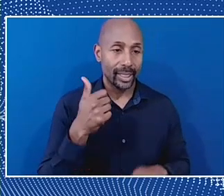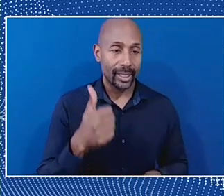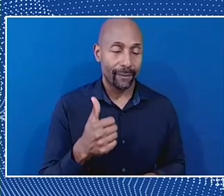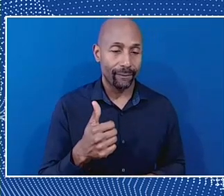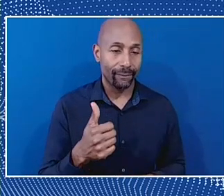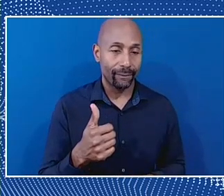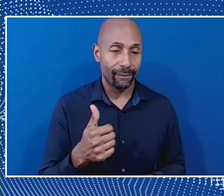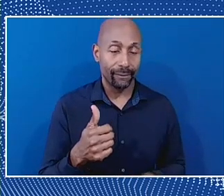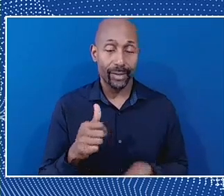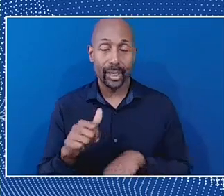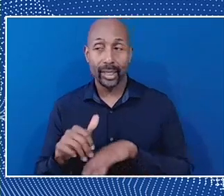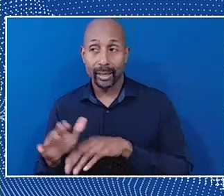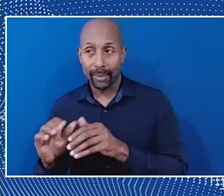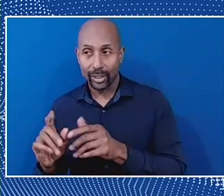Alright. Tyler, can you hear me?